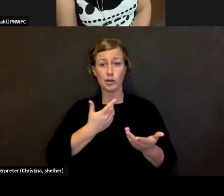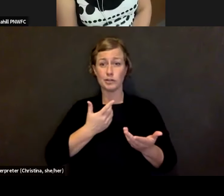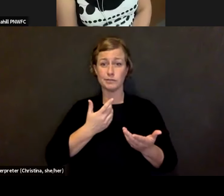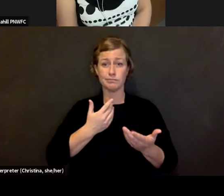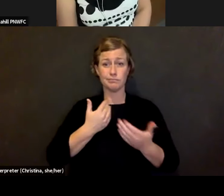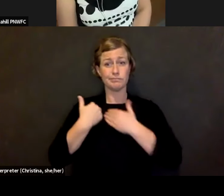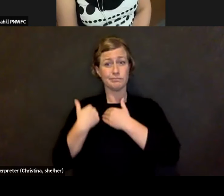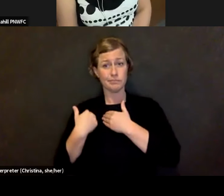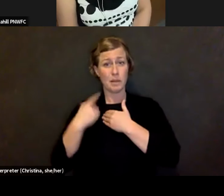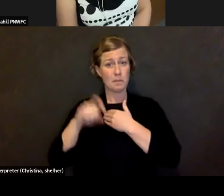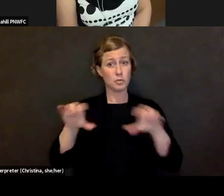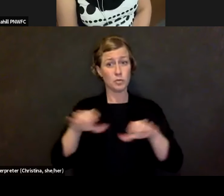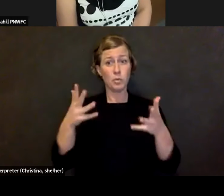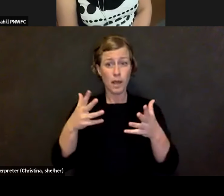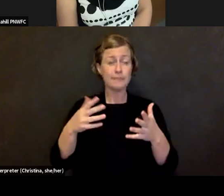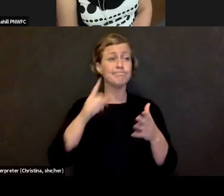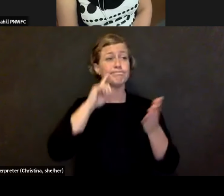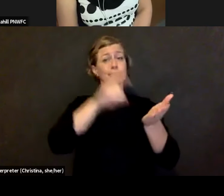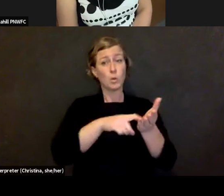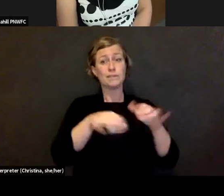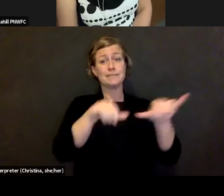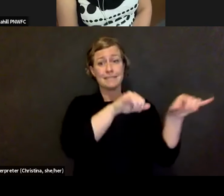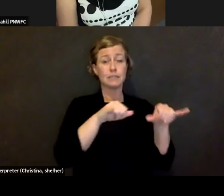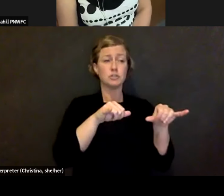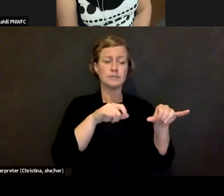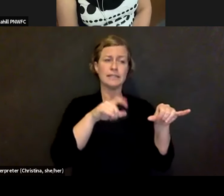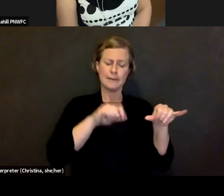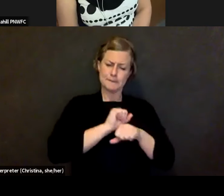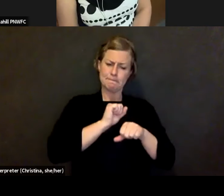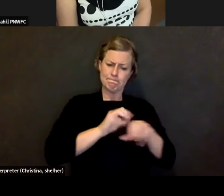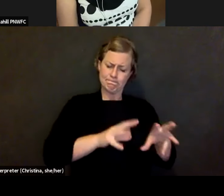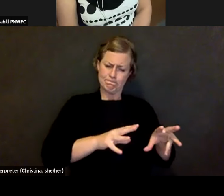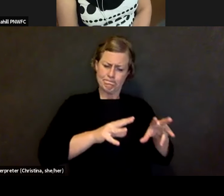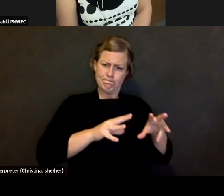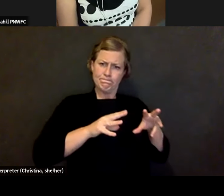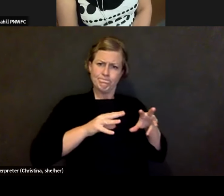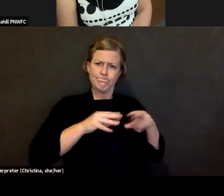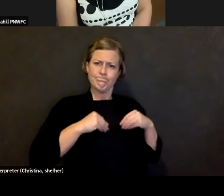used to